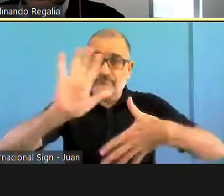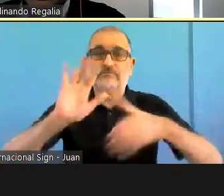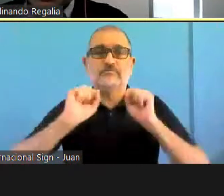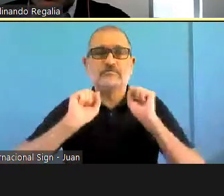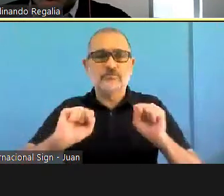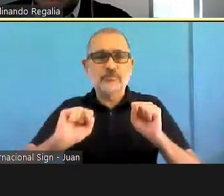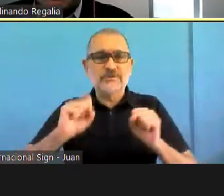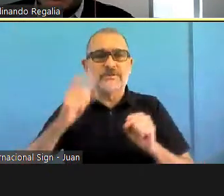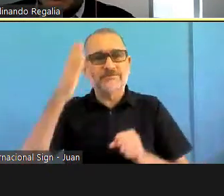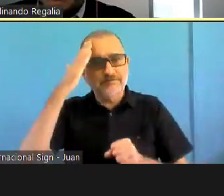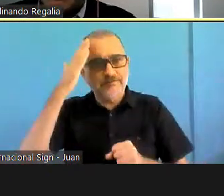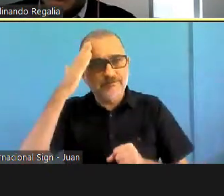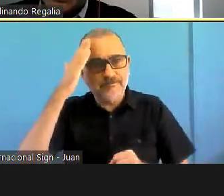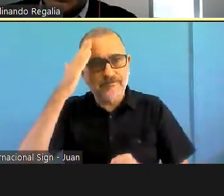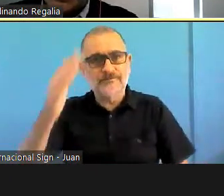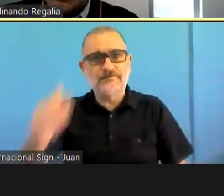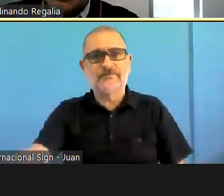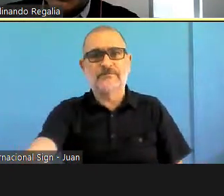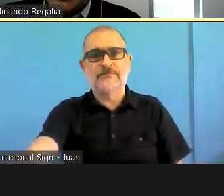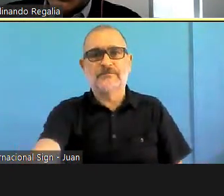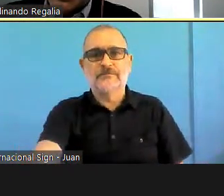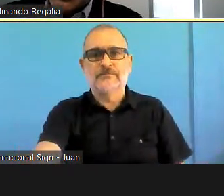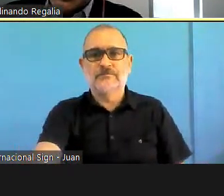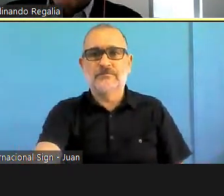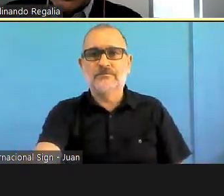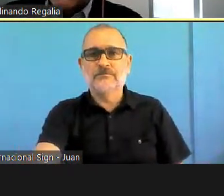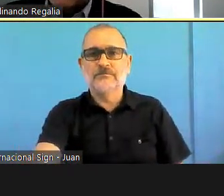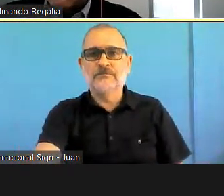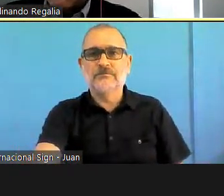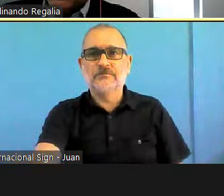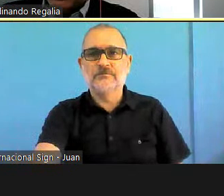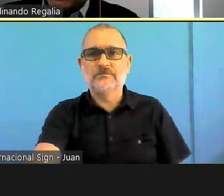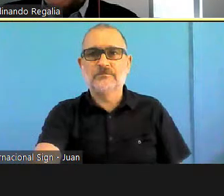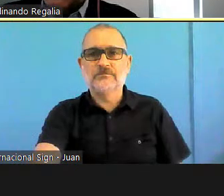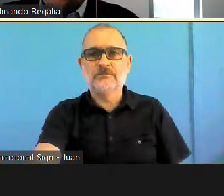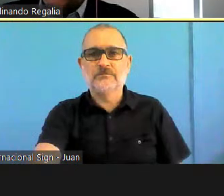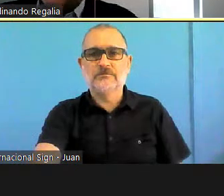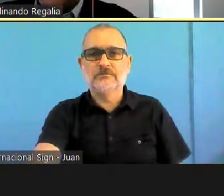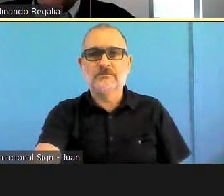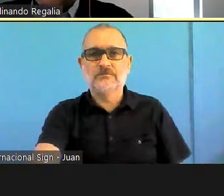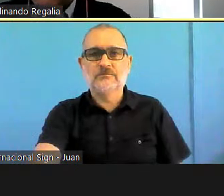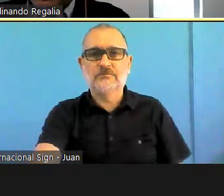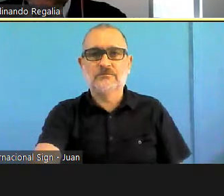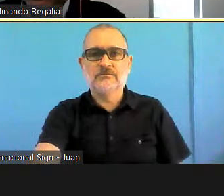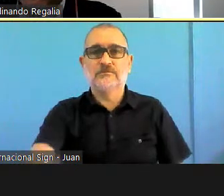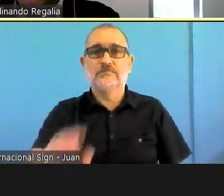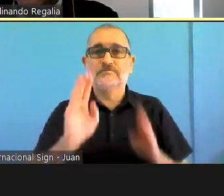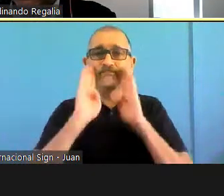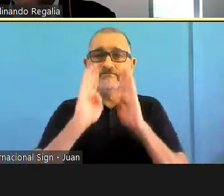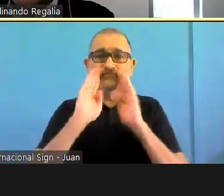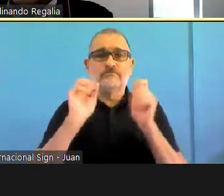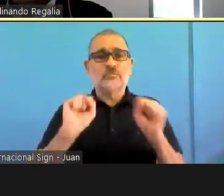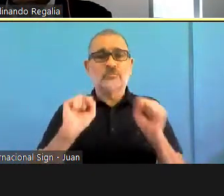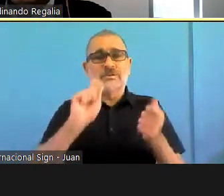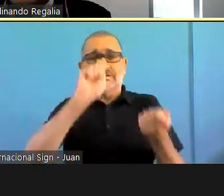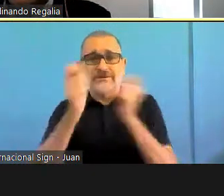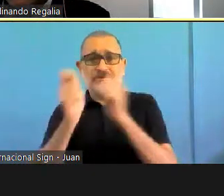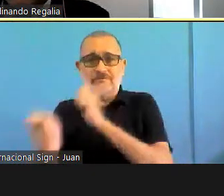during this period . Management and cross sector coordination have also undergone changes.